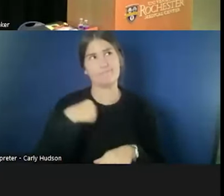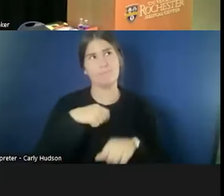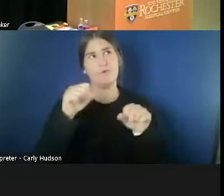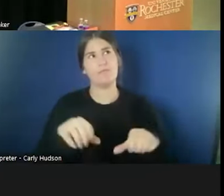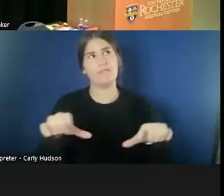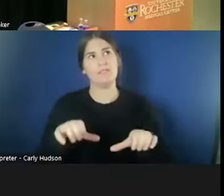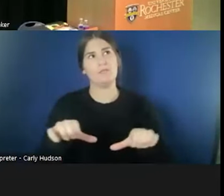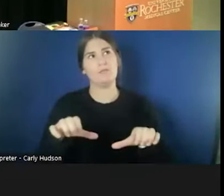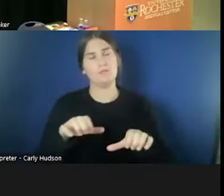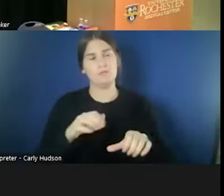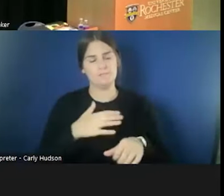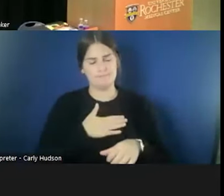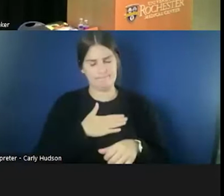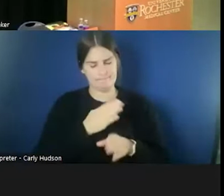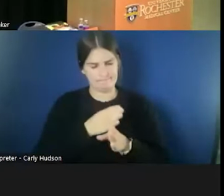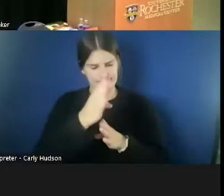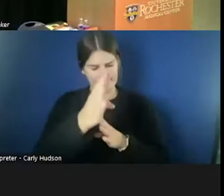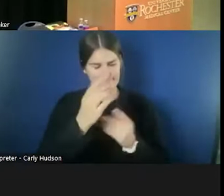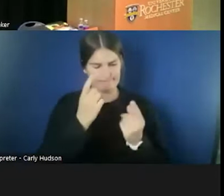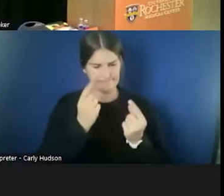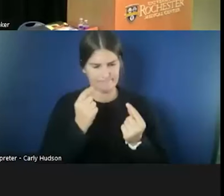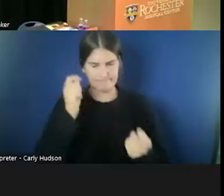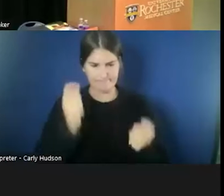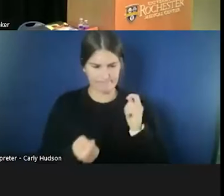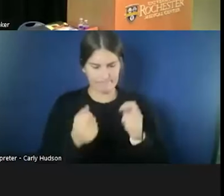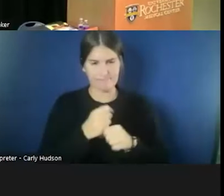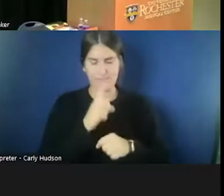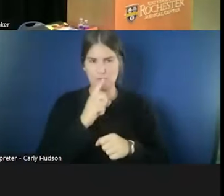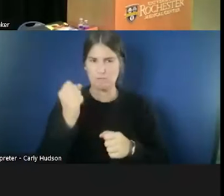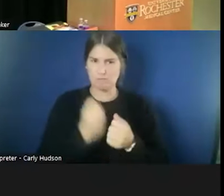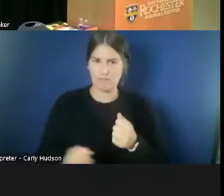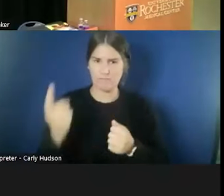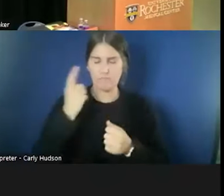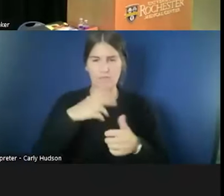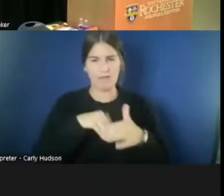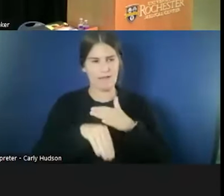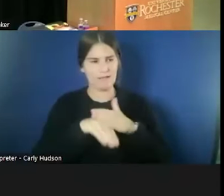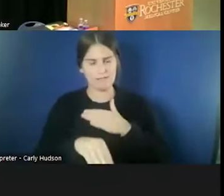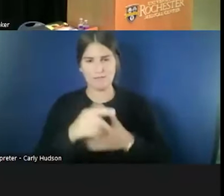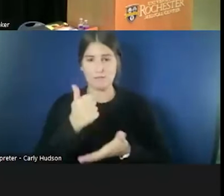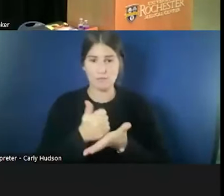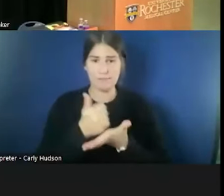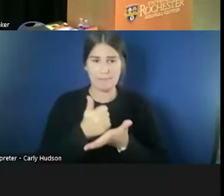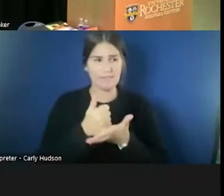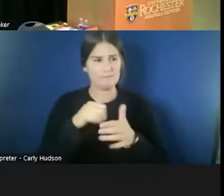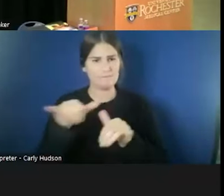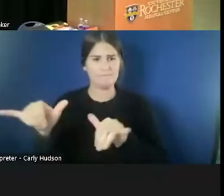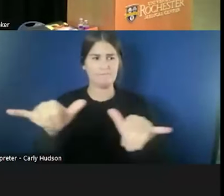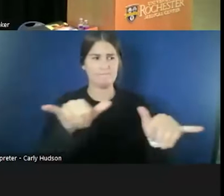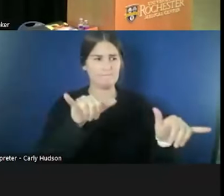in our own professions to ensure that everyone has access to treatment because contrary to popular